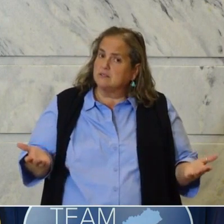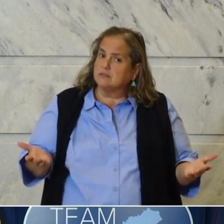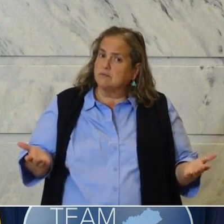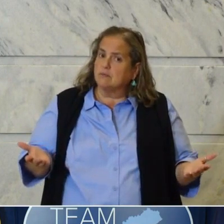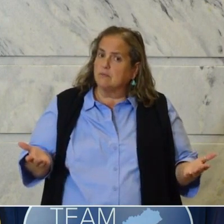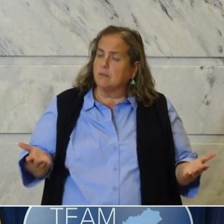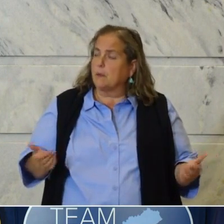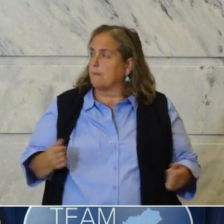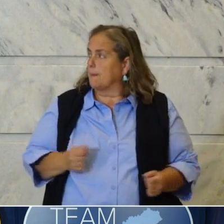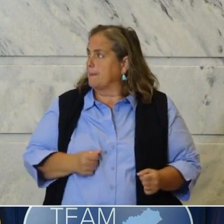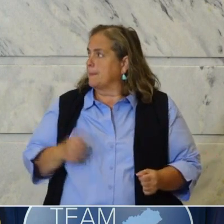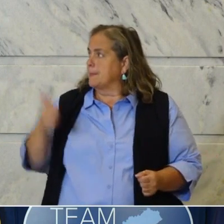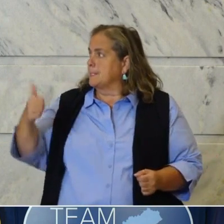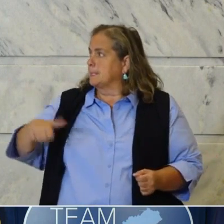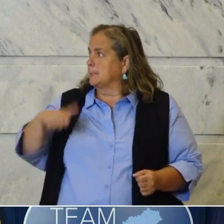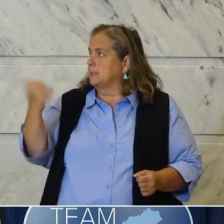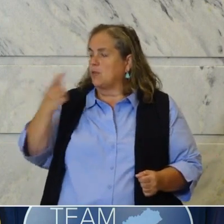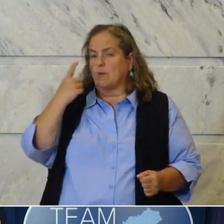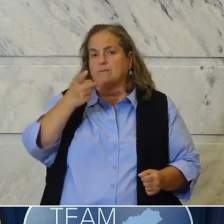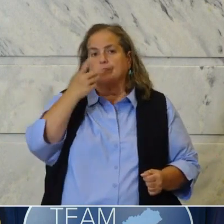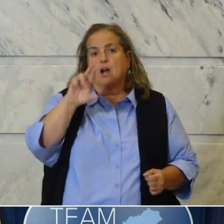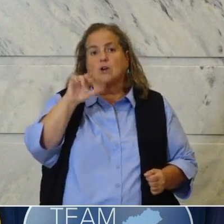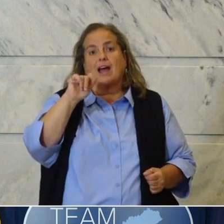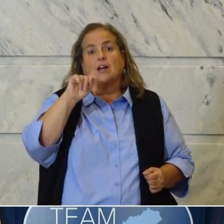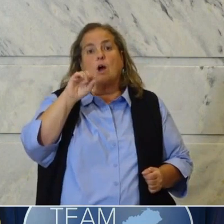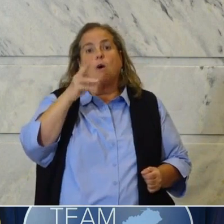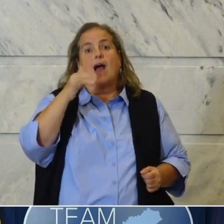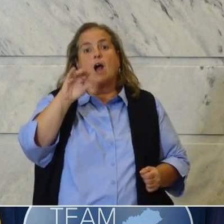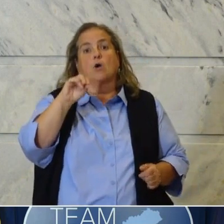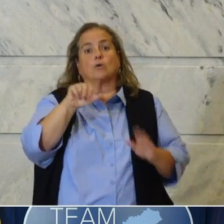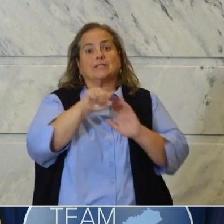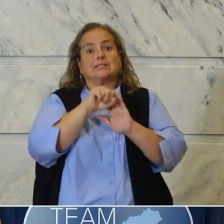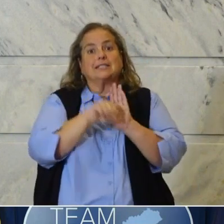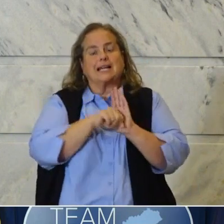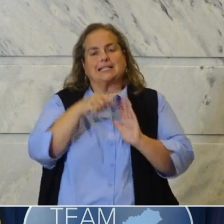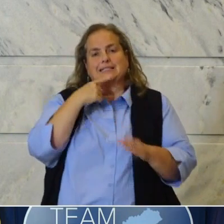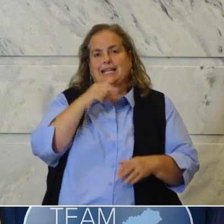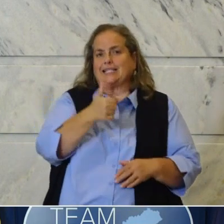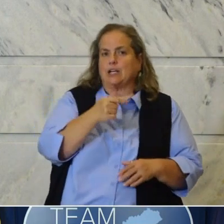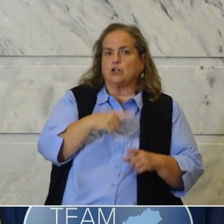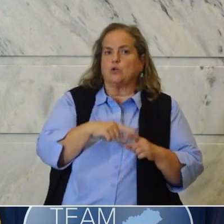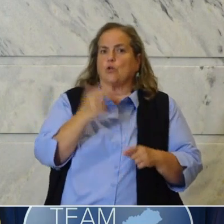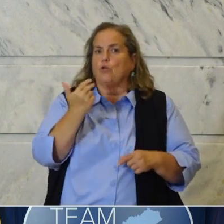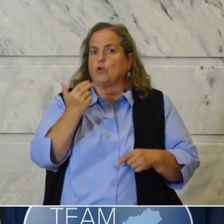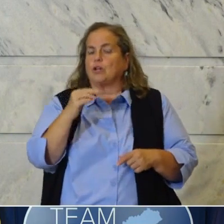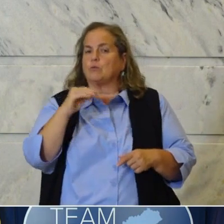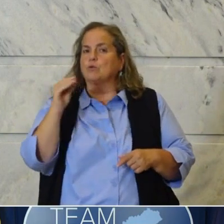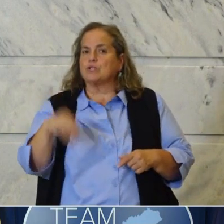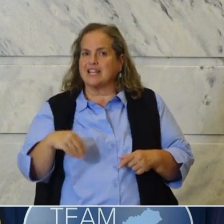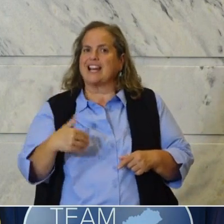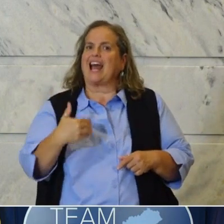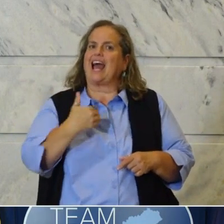another one. This is the doctor at Ohio State who said this, and that's where he said 10 to 13% he had the market itis. Um,